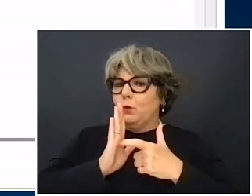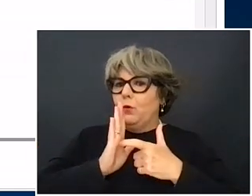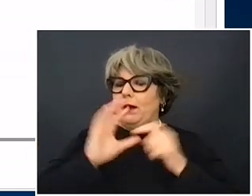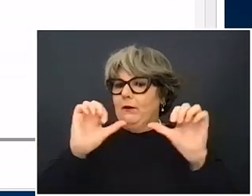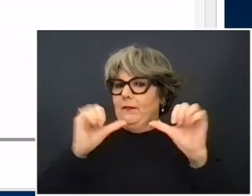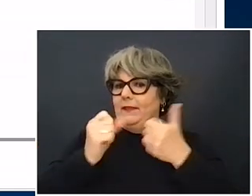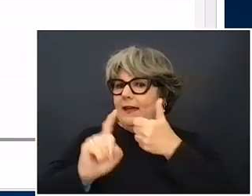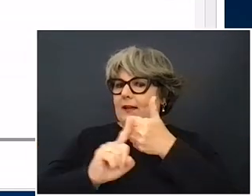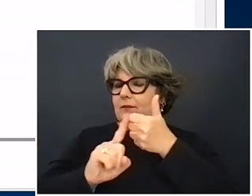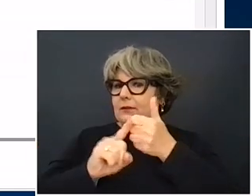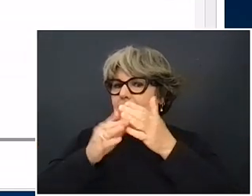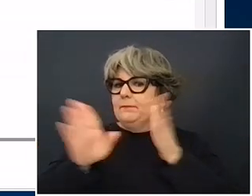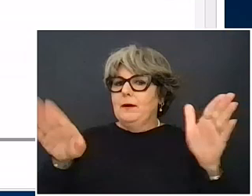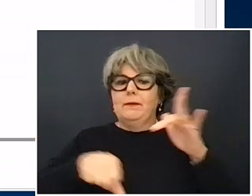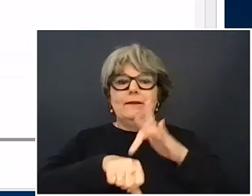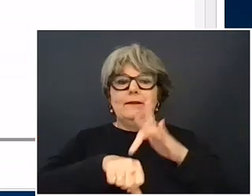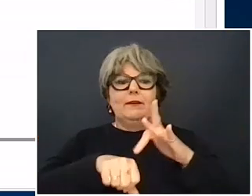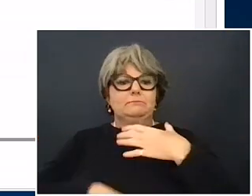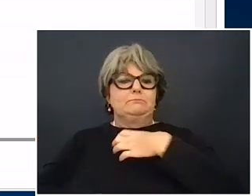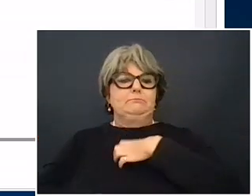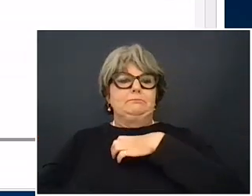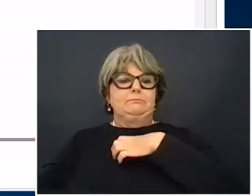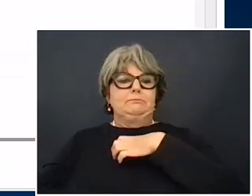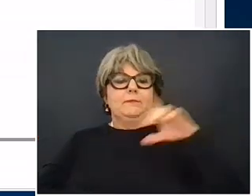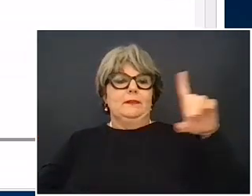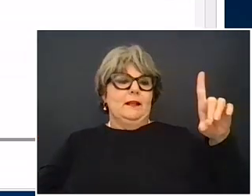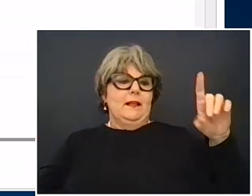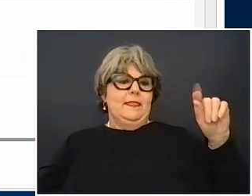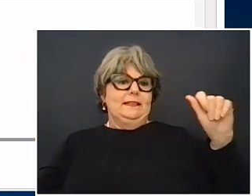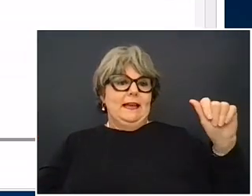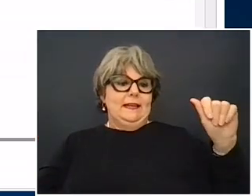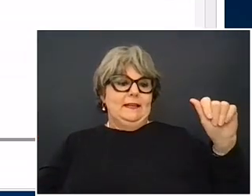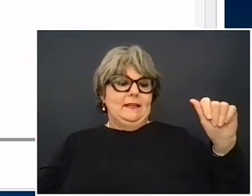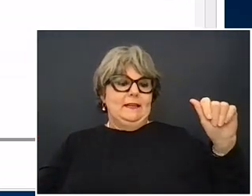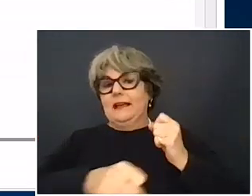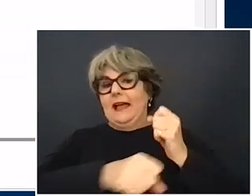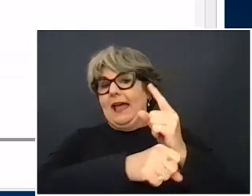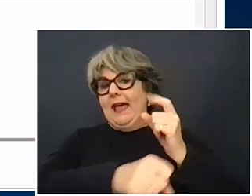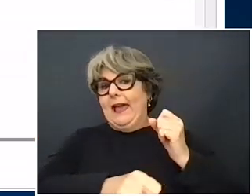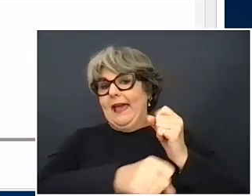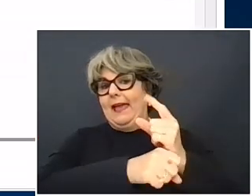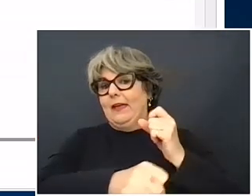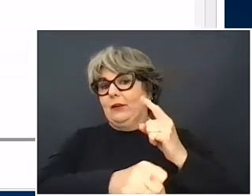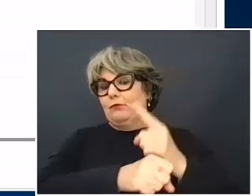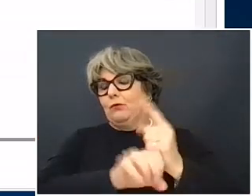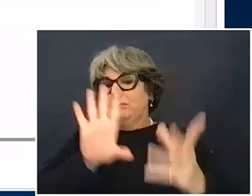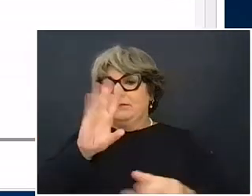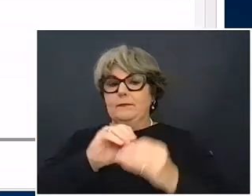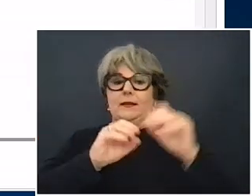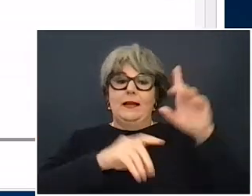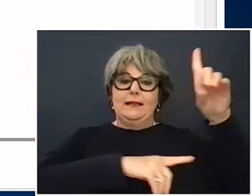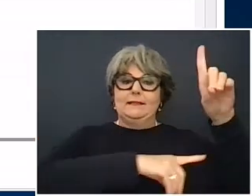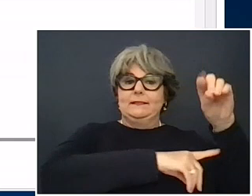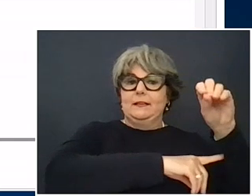available complaints data on at least an annual basis, as the Department proposed to require of organizations that lead